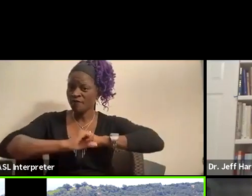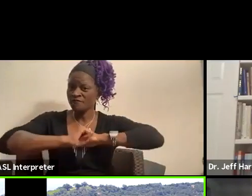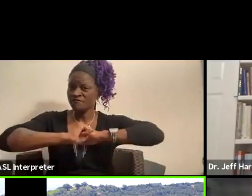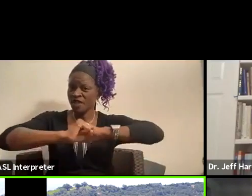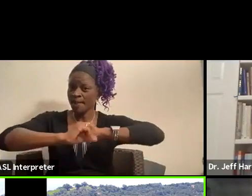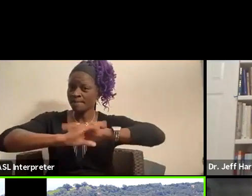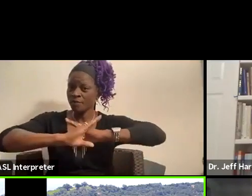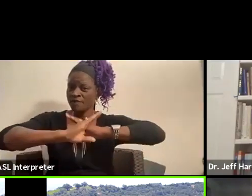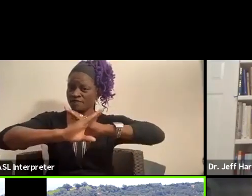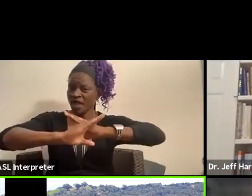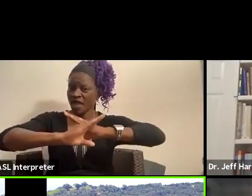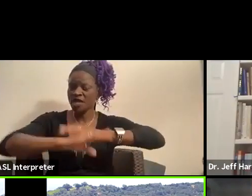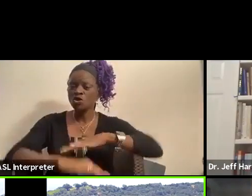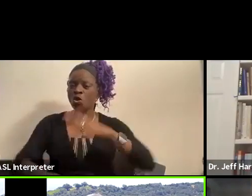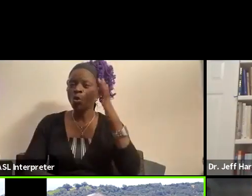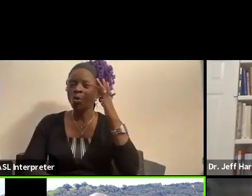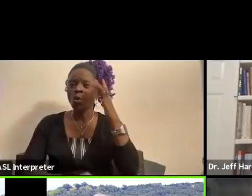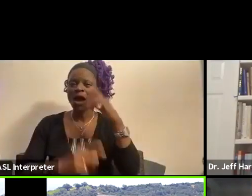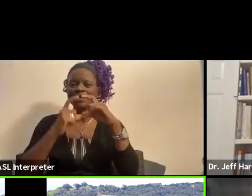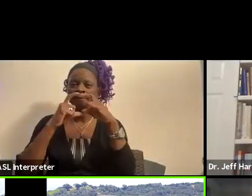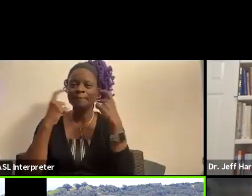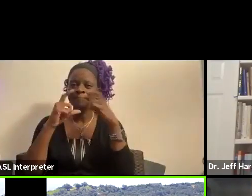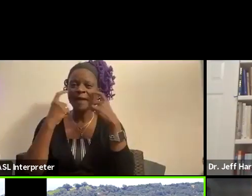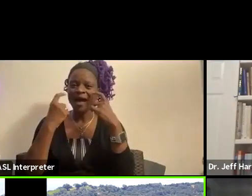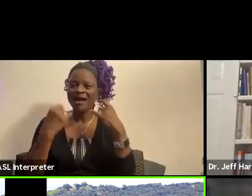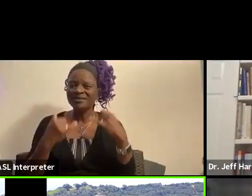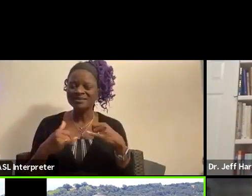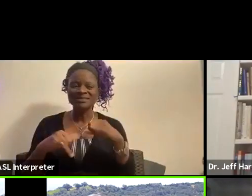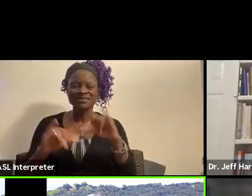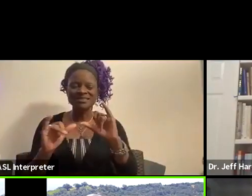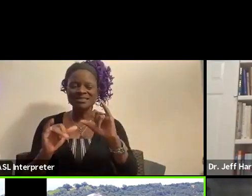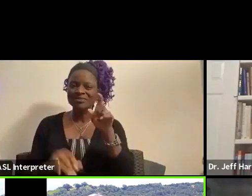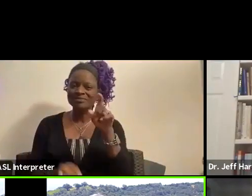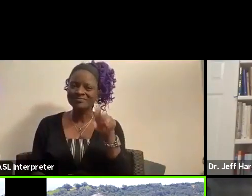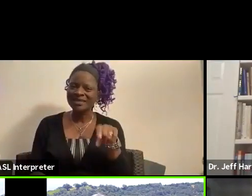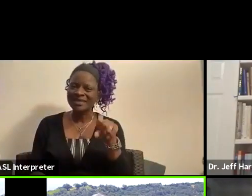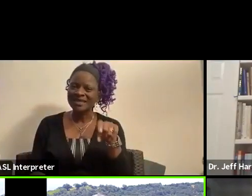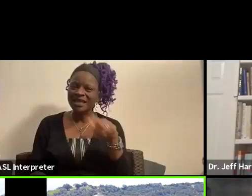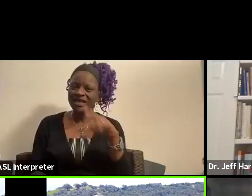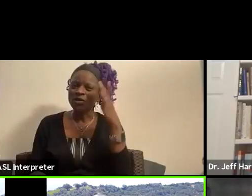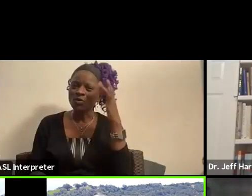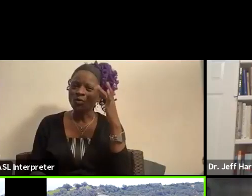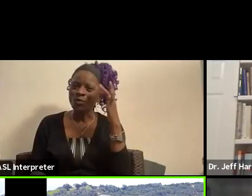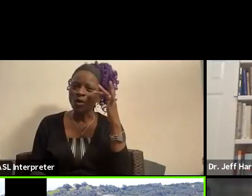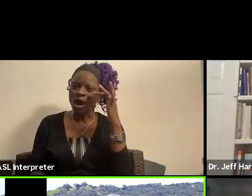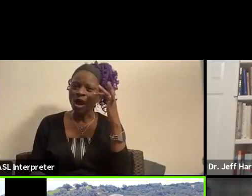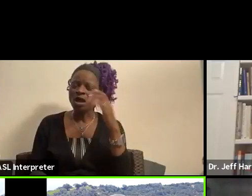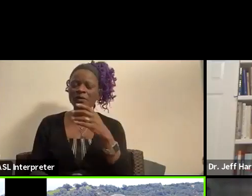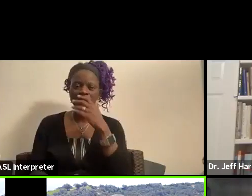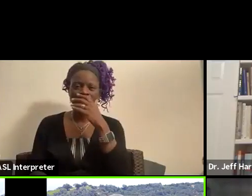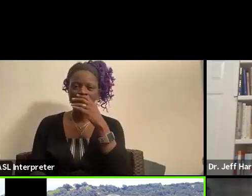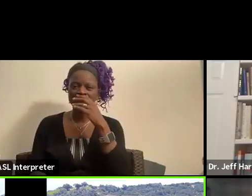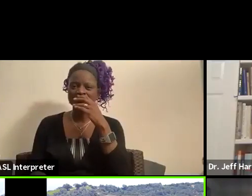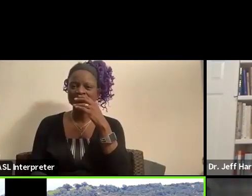is it still is a mass still being recommended for those who get vaccinated? Dr. Shinde or Dr.